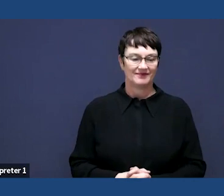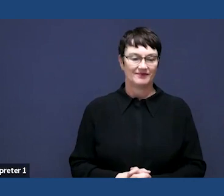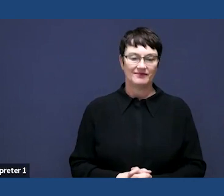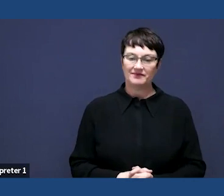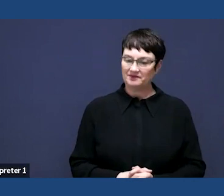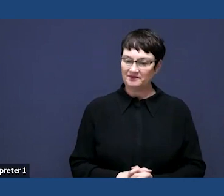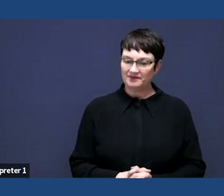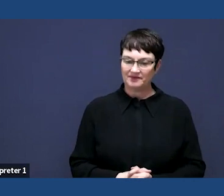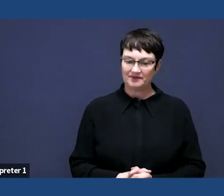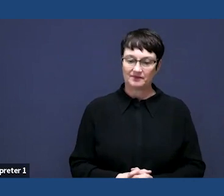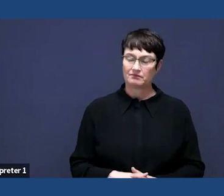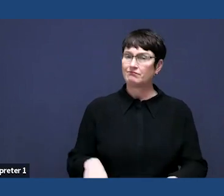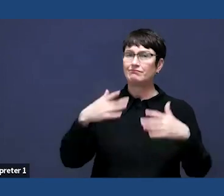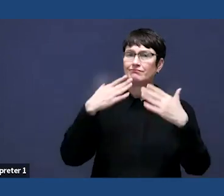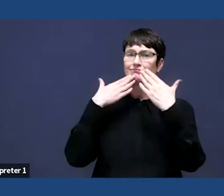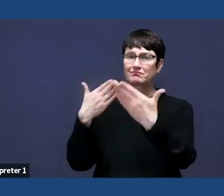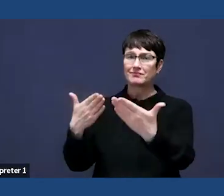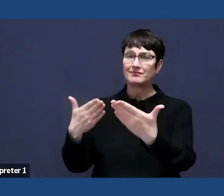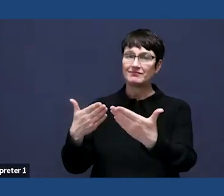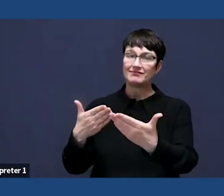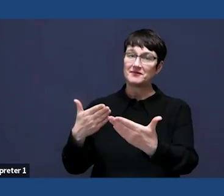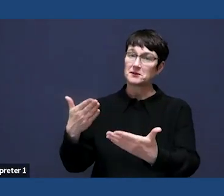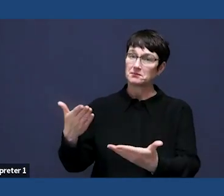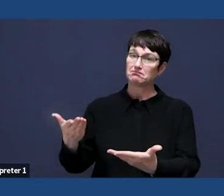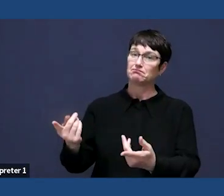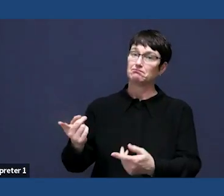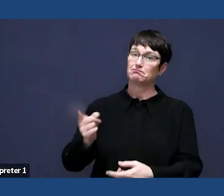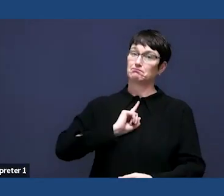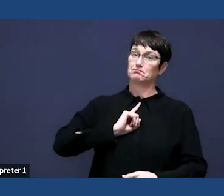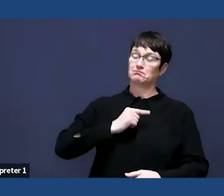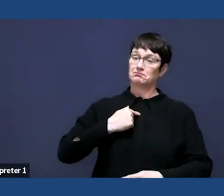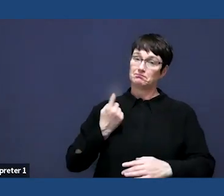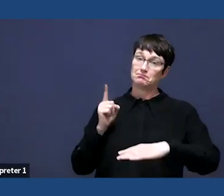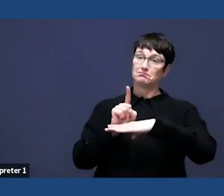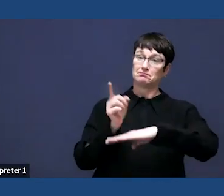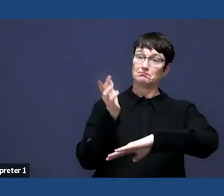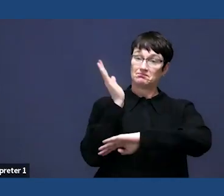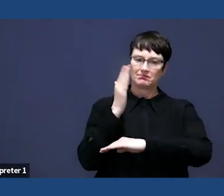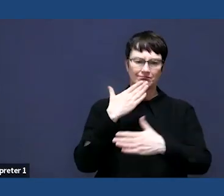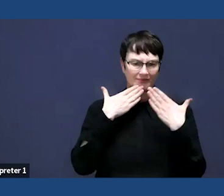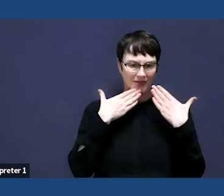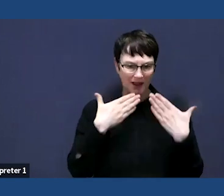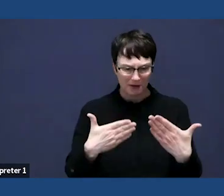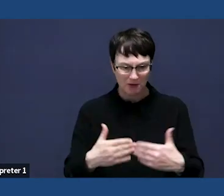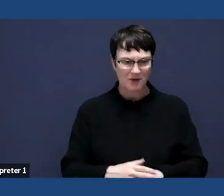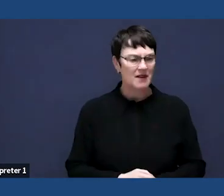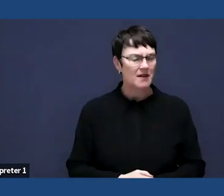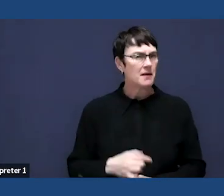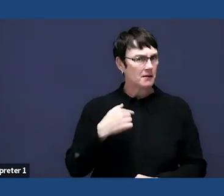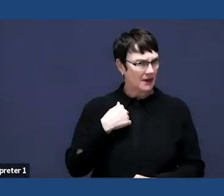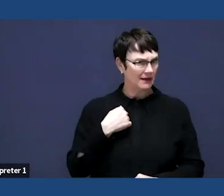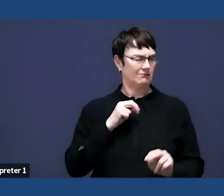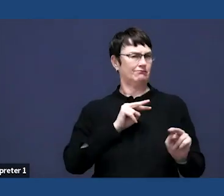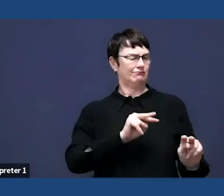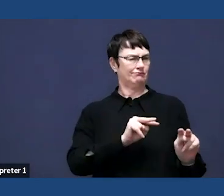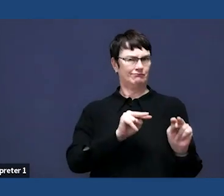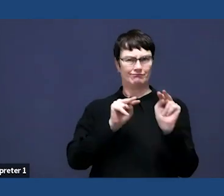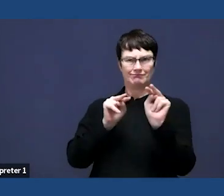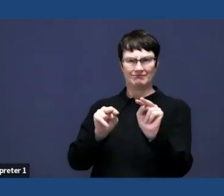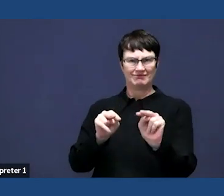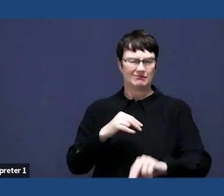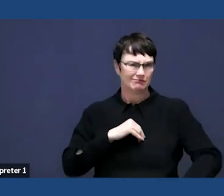I must say I've been fascinated by all the contribution this morning.